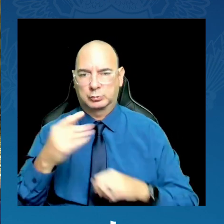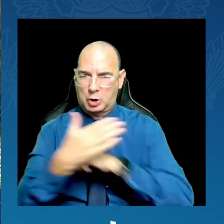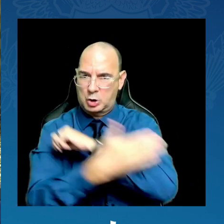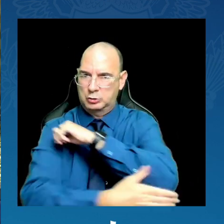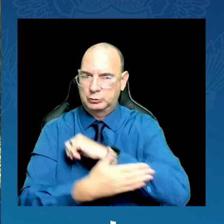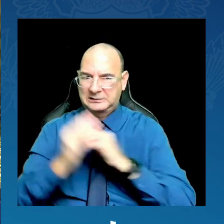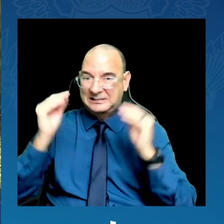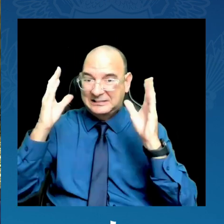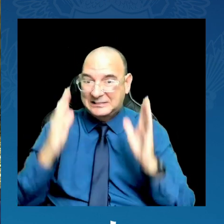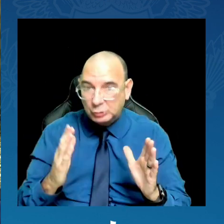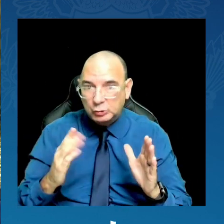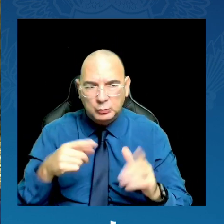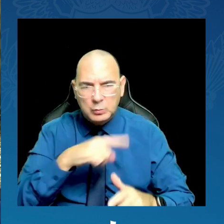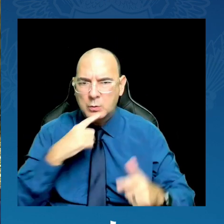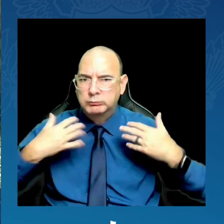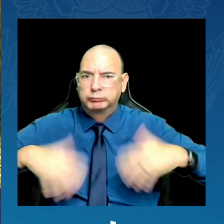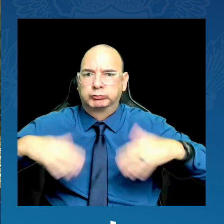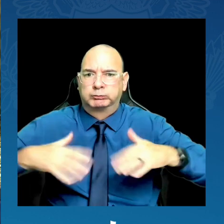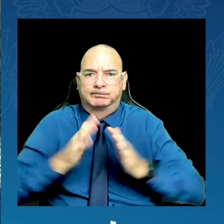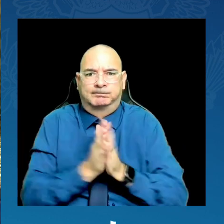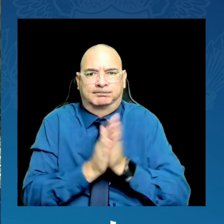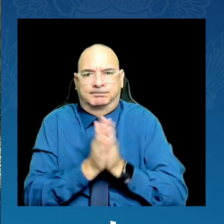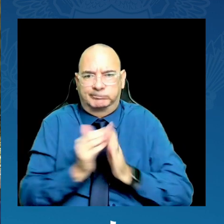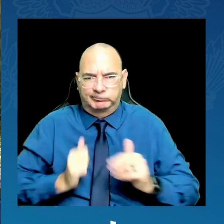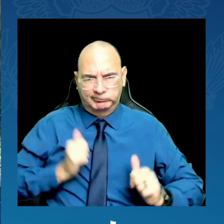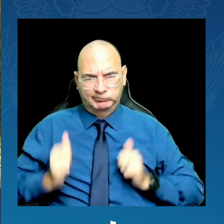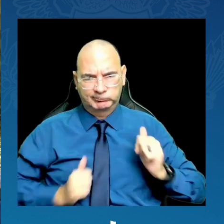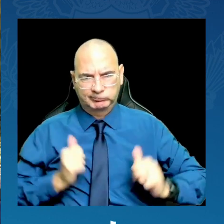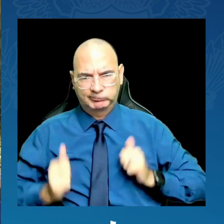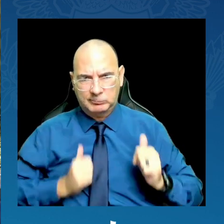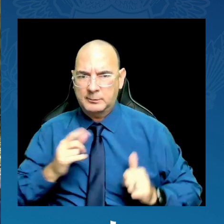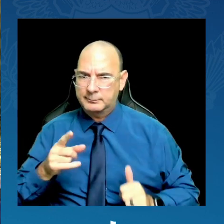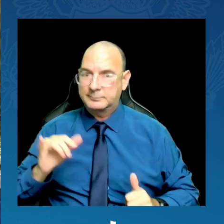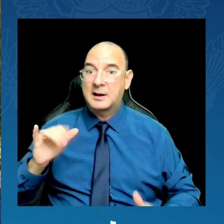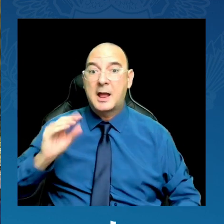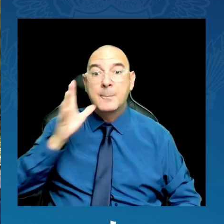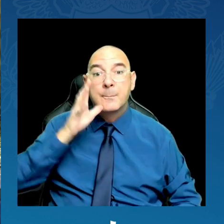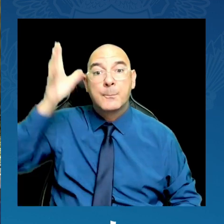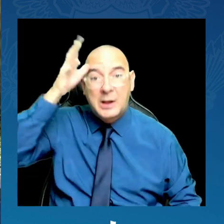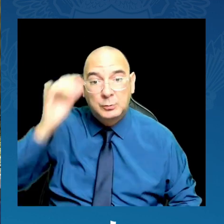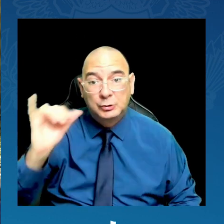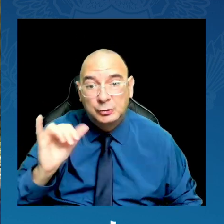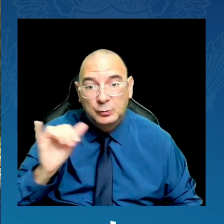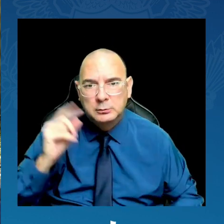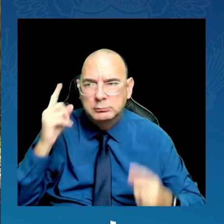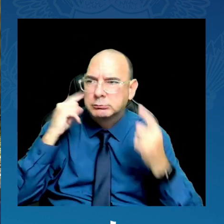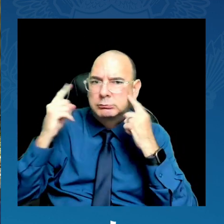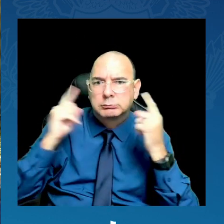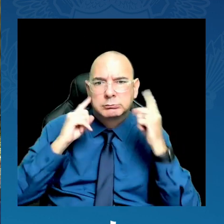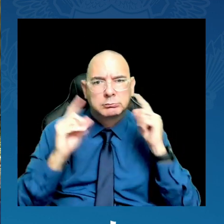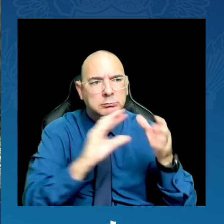as well as our parents listening to all of the stakeholders who help us see the path forward. We in the federal government